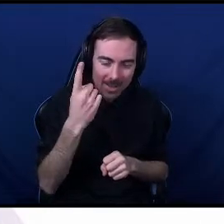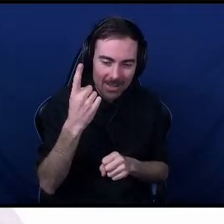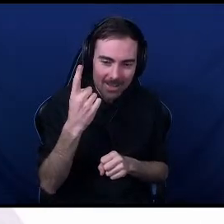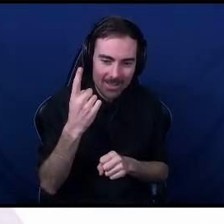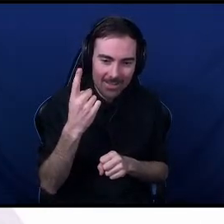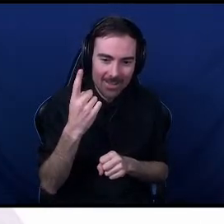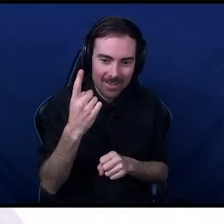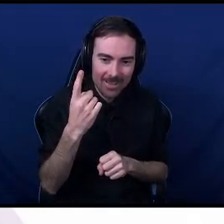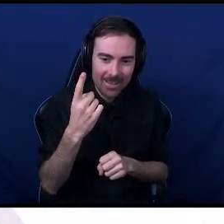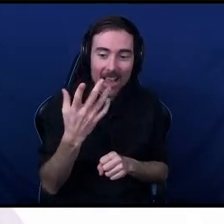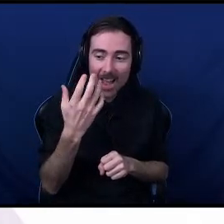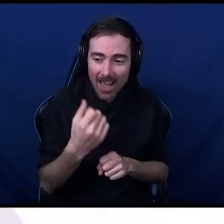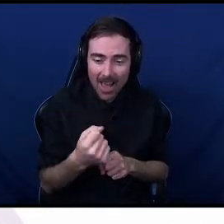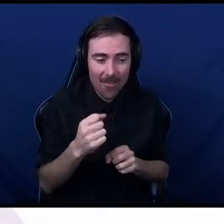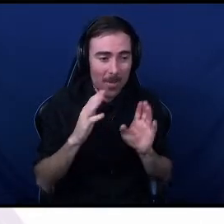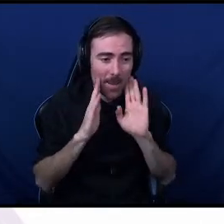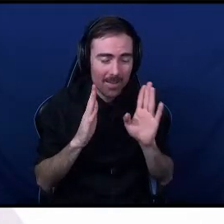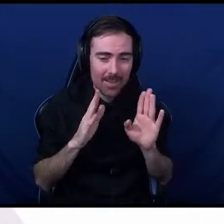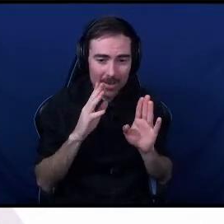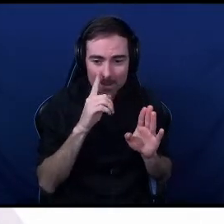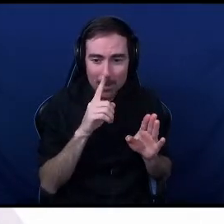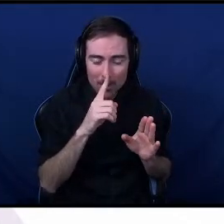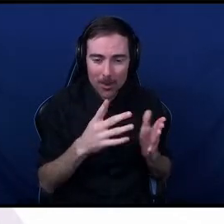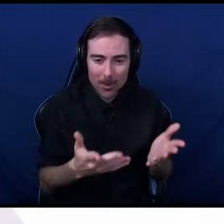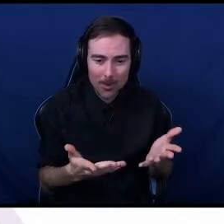now we have the technological capability to release it, right.